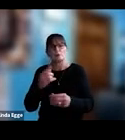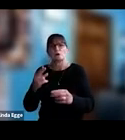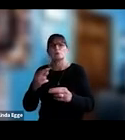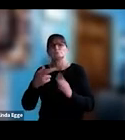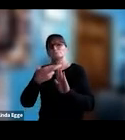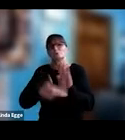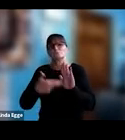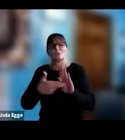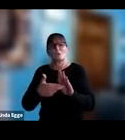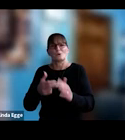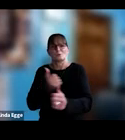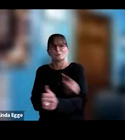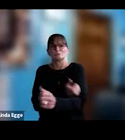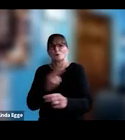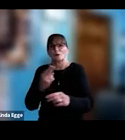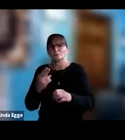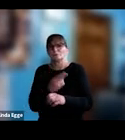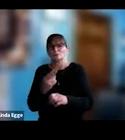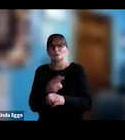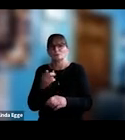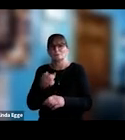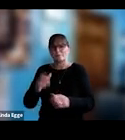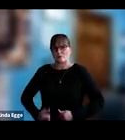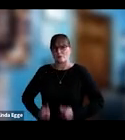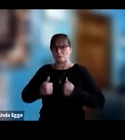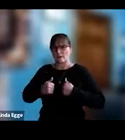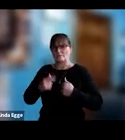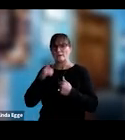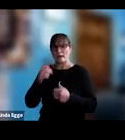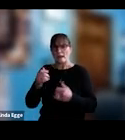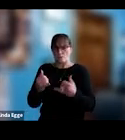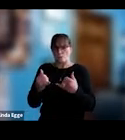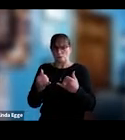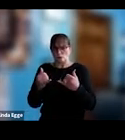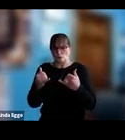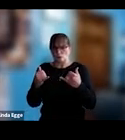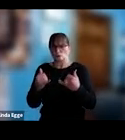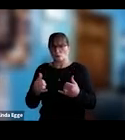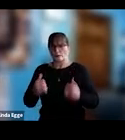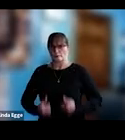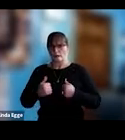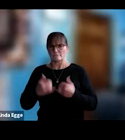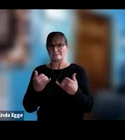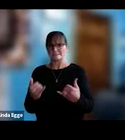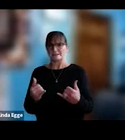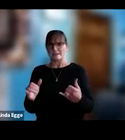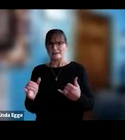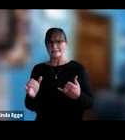in the applicant's life and what their current usage looks like and how they're feeling when they use substances